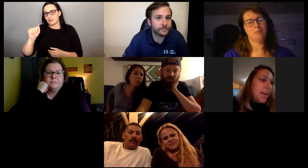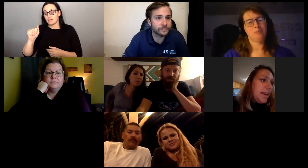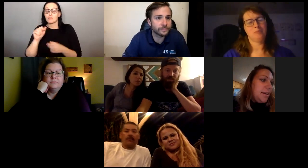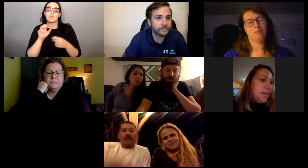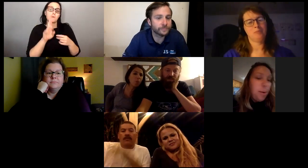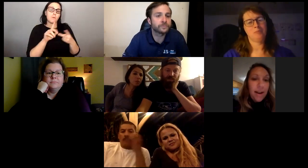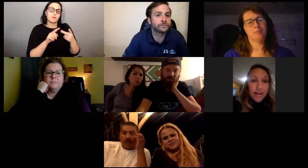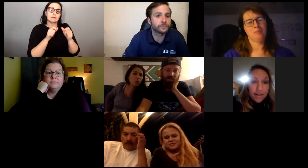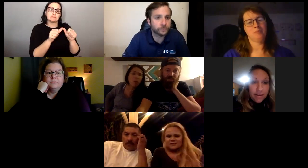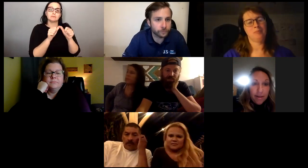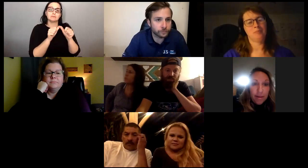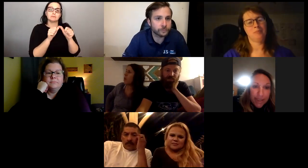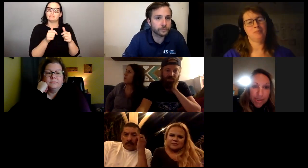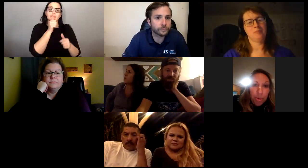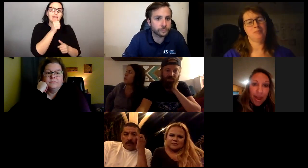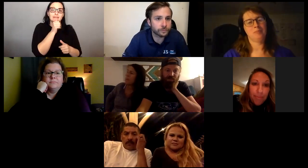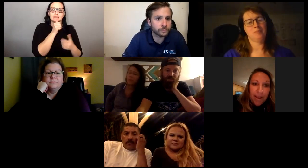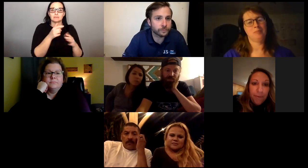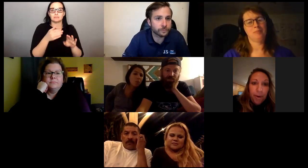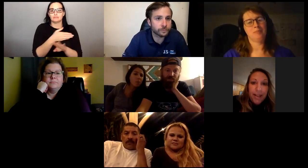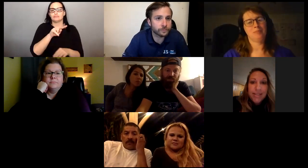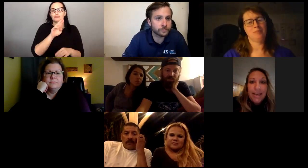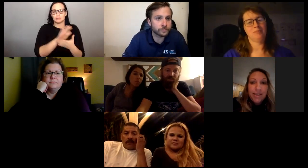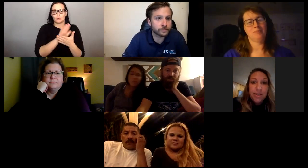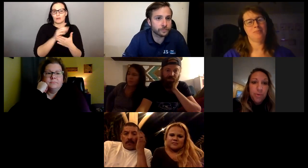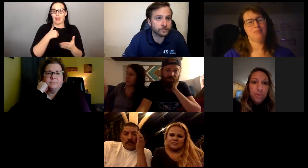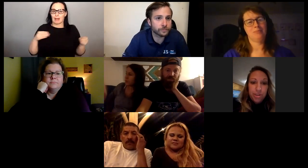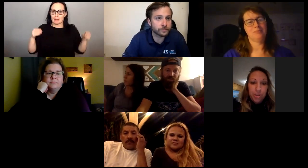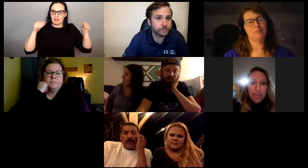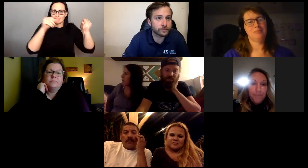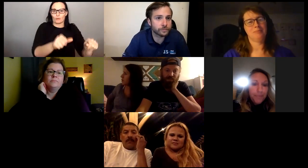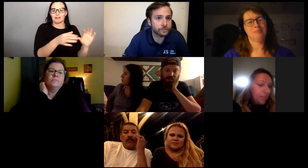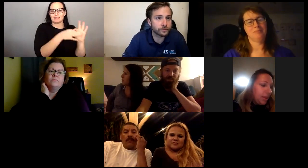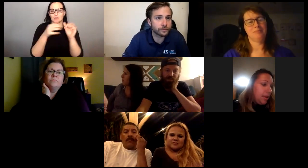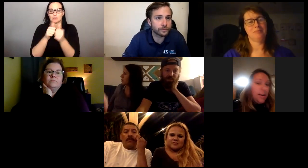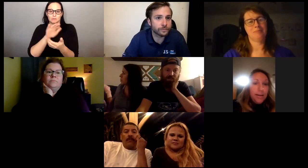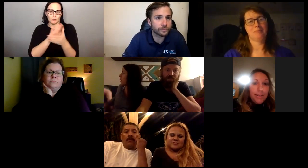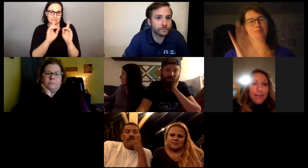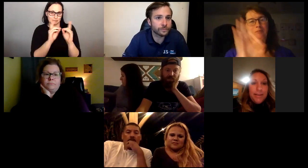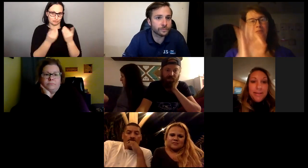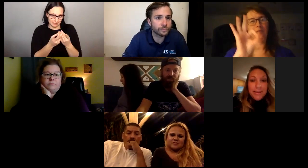in the private preschool that i pay for